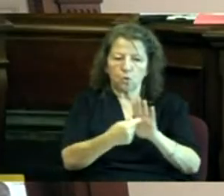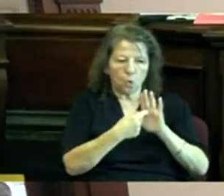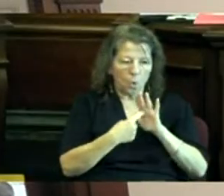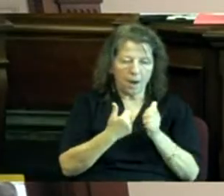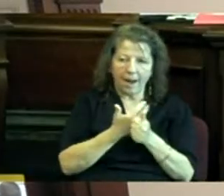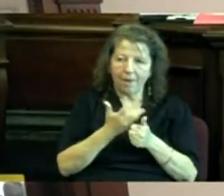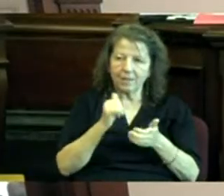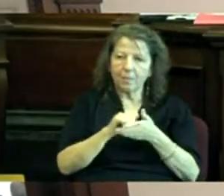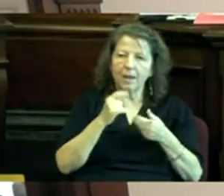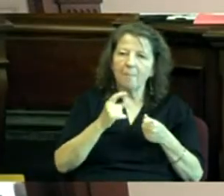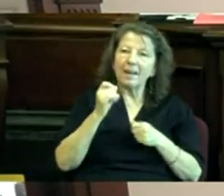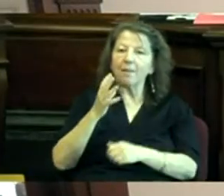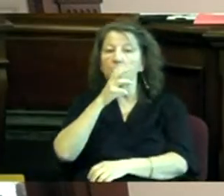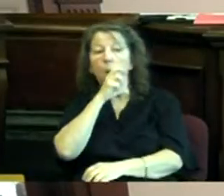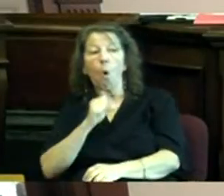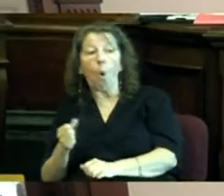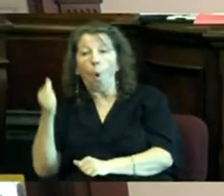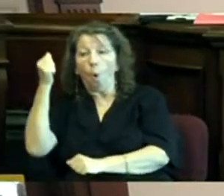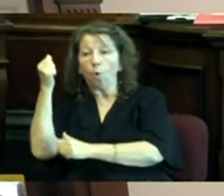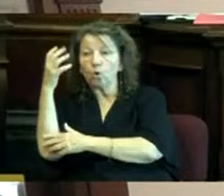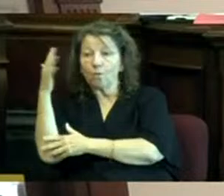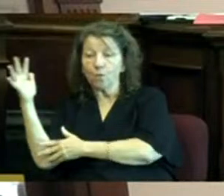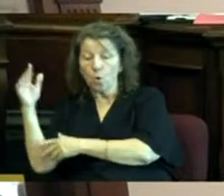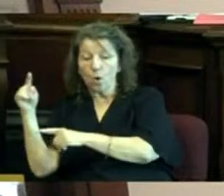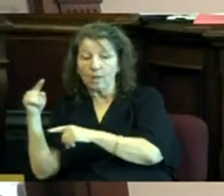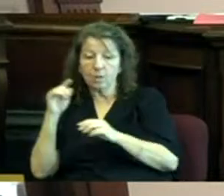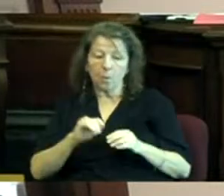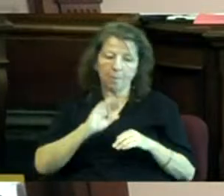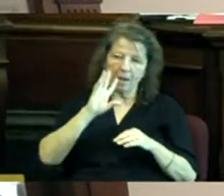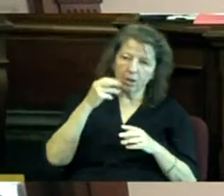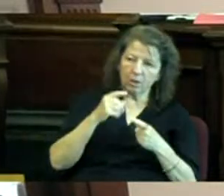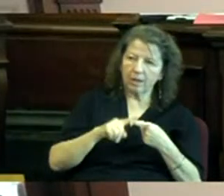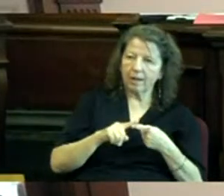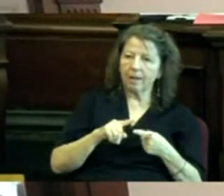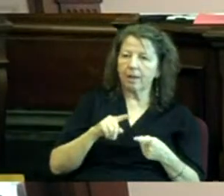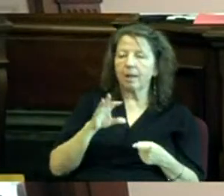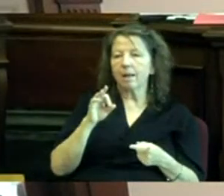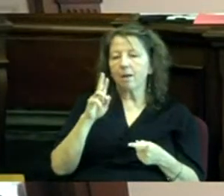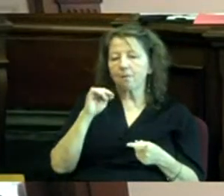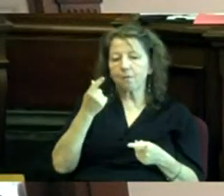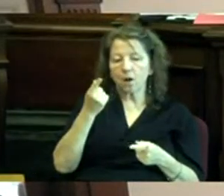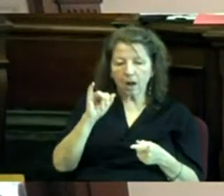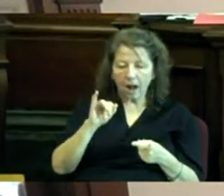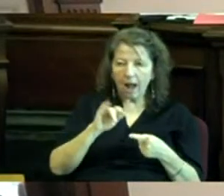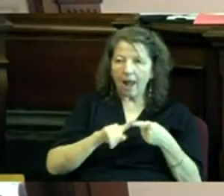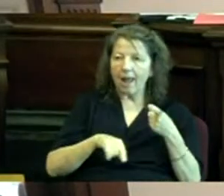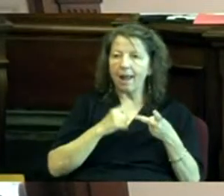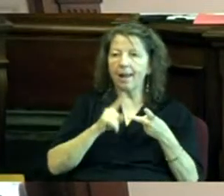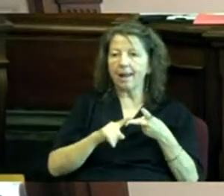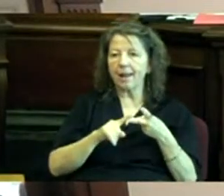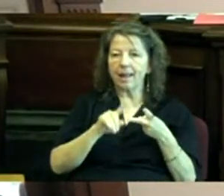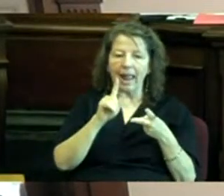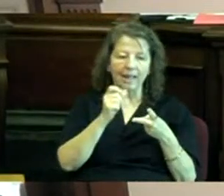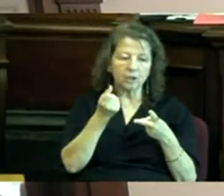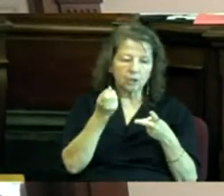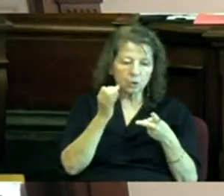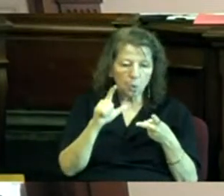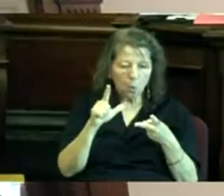very closely together, and introduce all the things that would go into a older forest